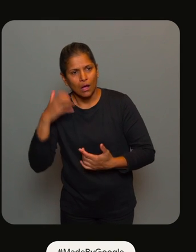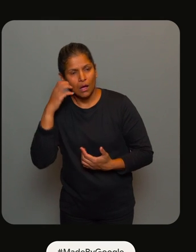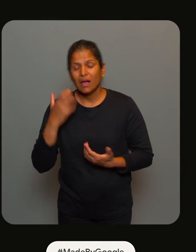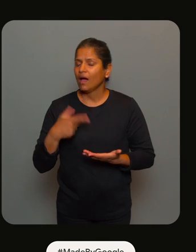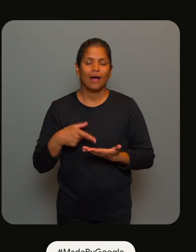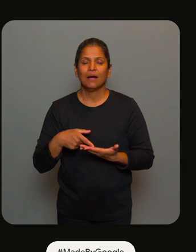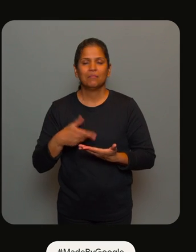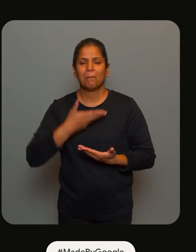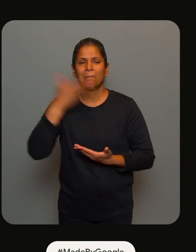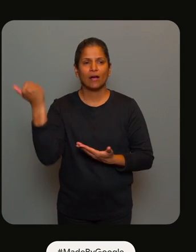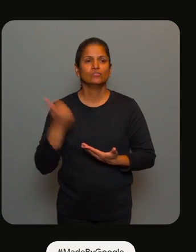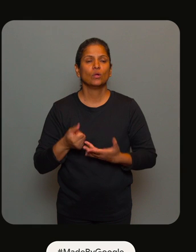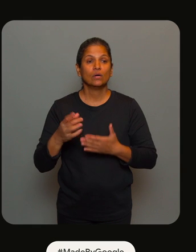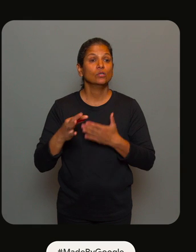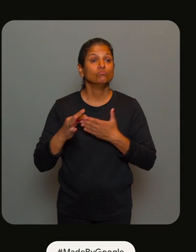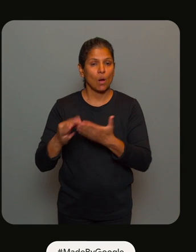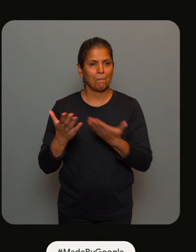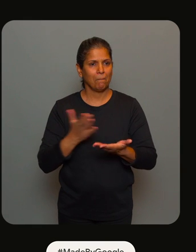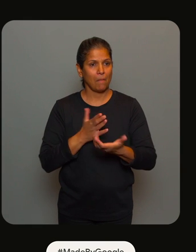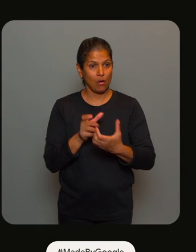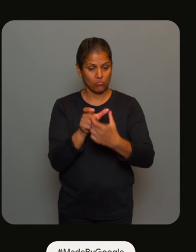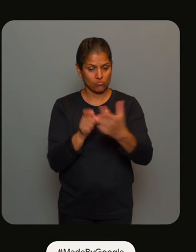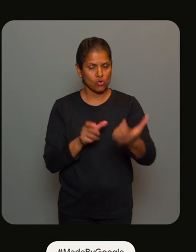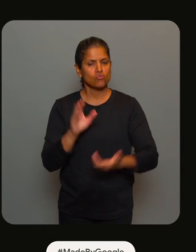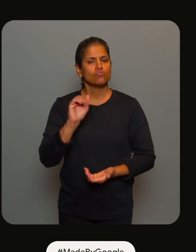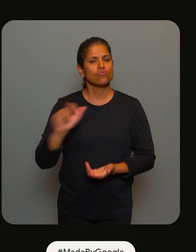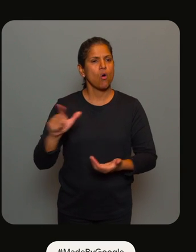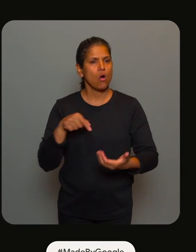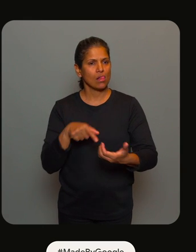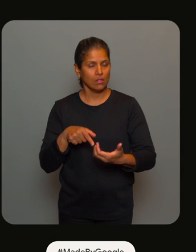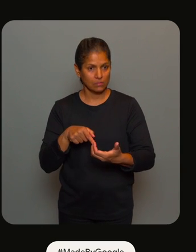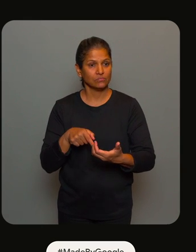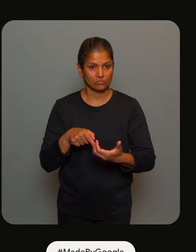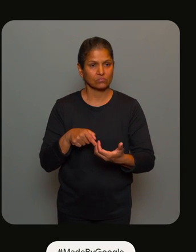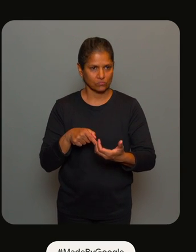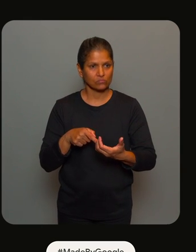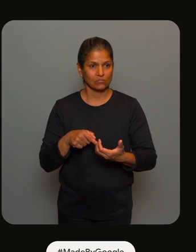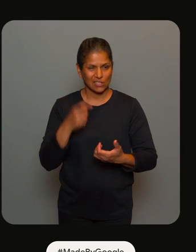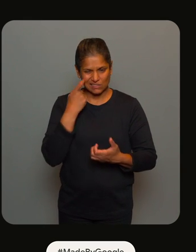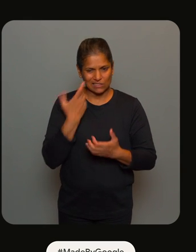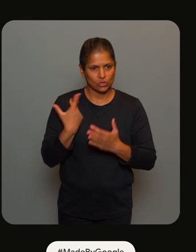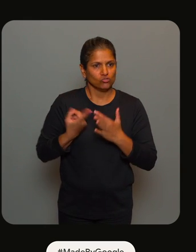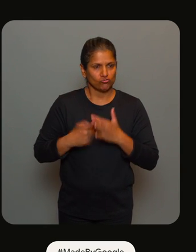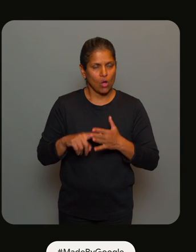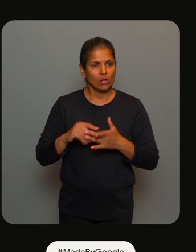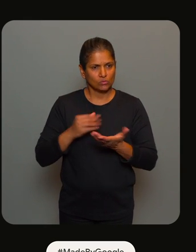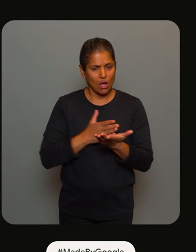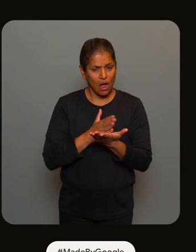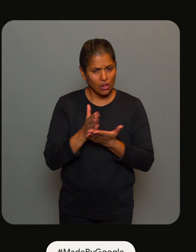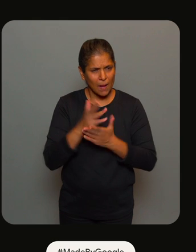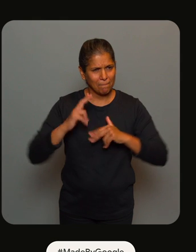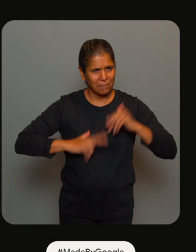Since launching Direct My Call last year, it's helped Pixel users navigate over 50 million calls with businesses.